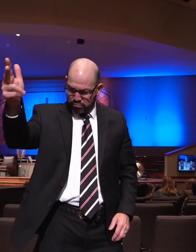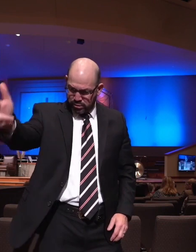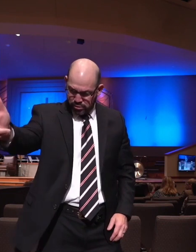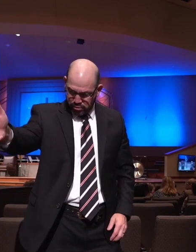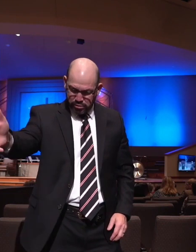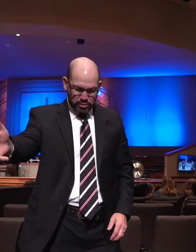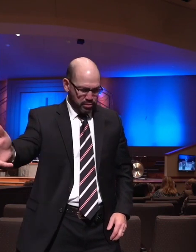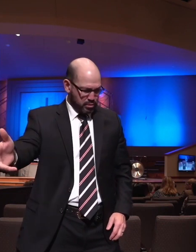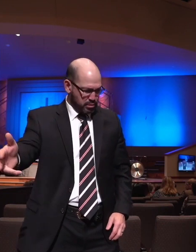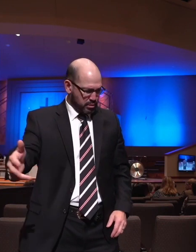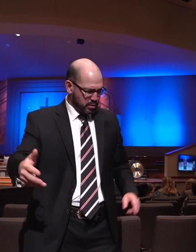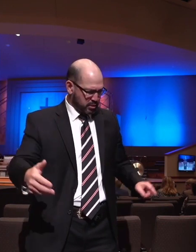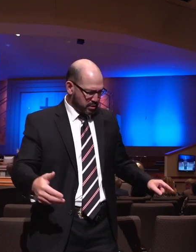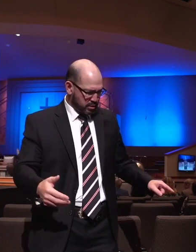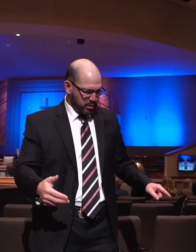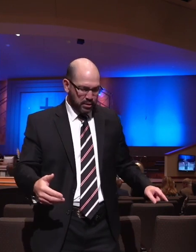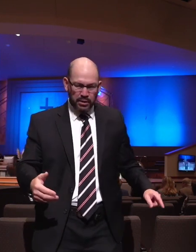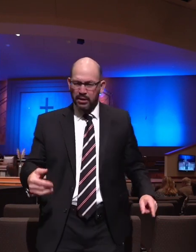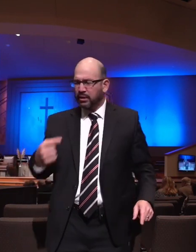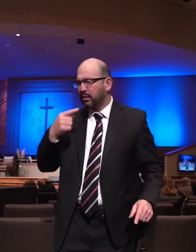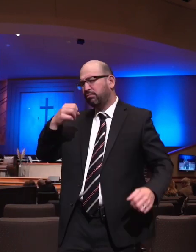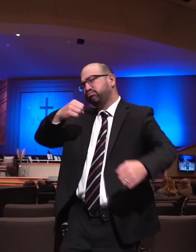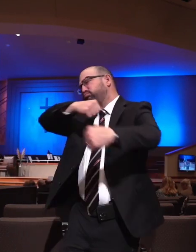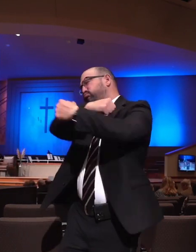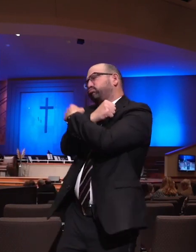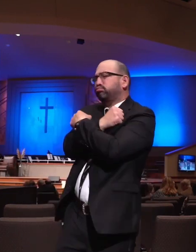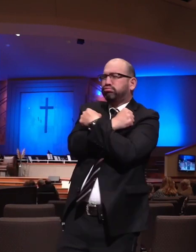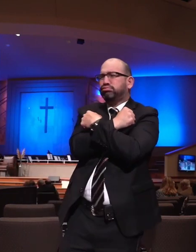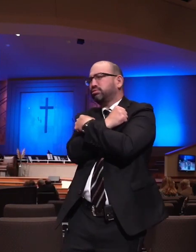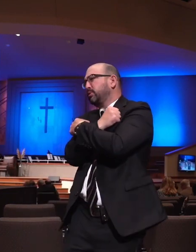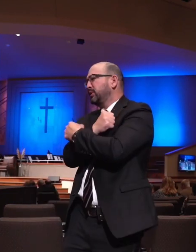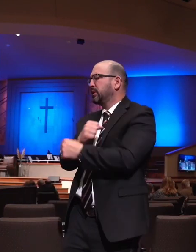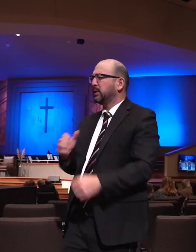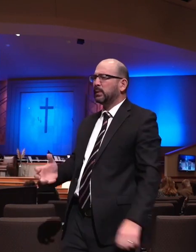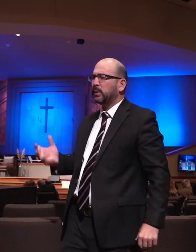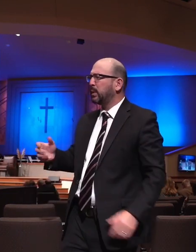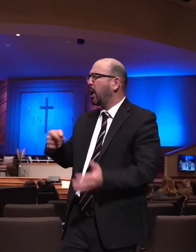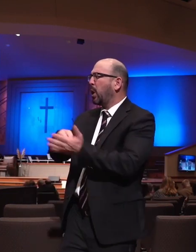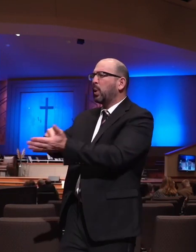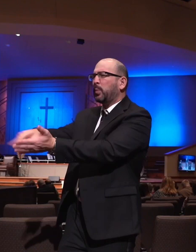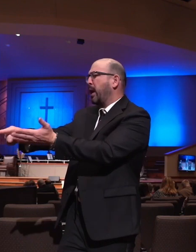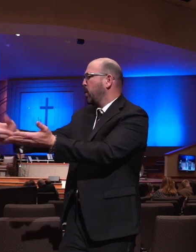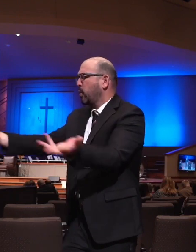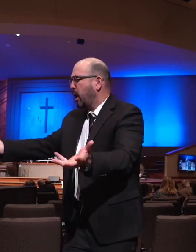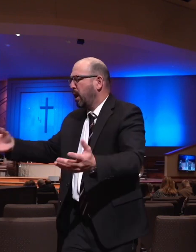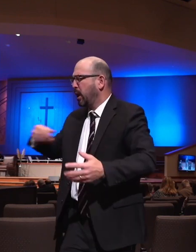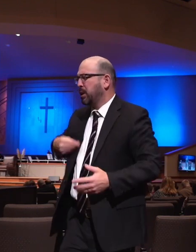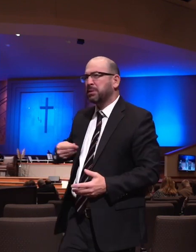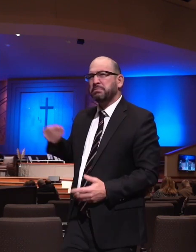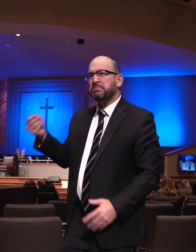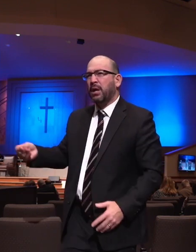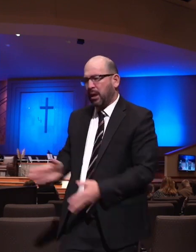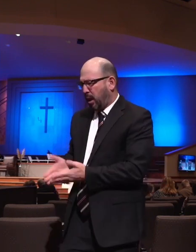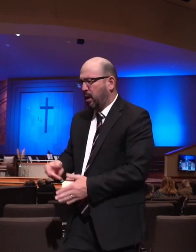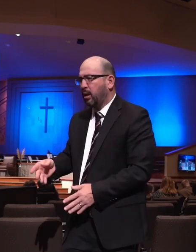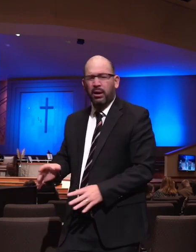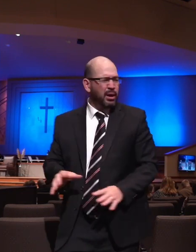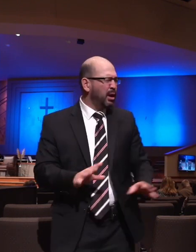so the guy comes over he gives me a big hug he says man what do I owe you he reaches in his pocket he brings out his wall and I said no no no no no no no no